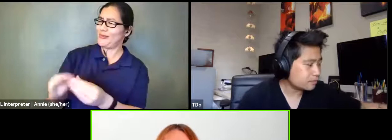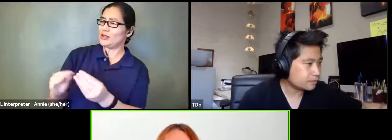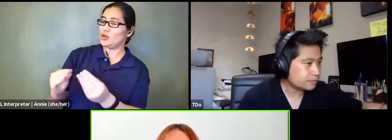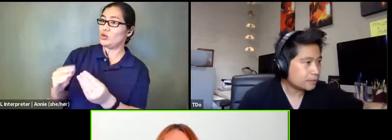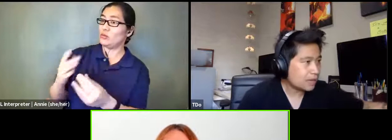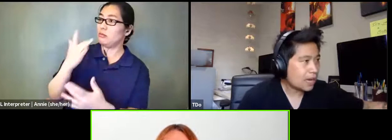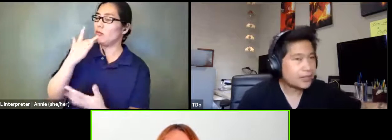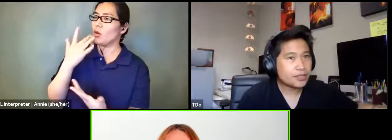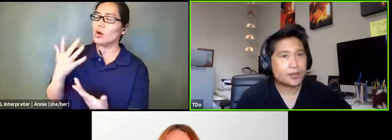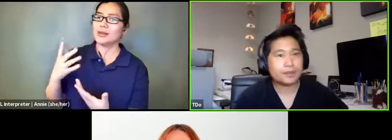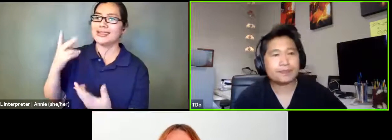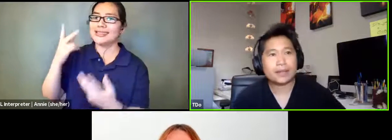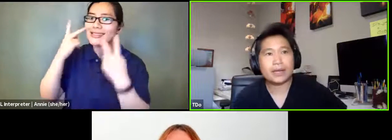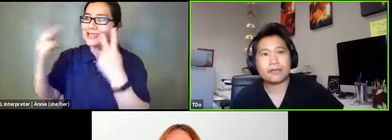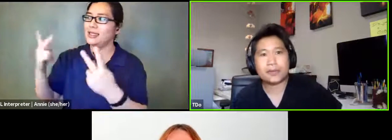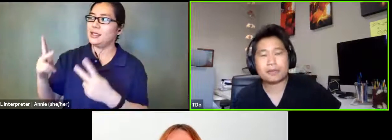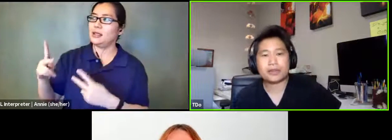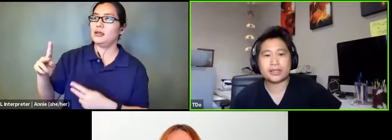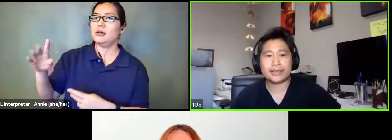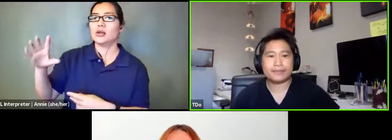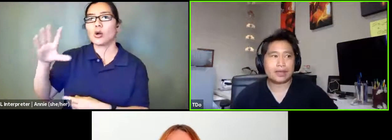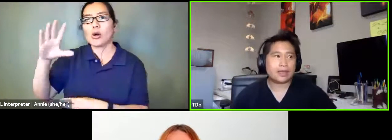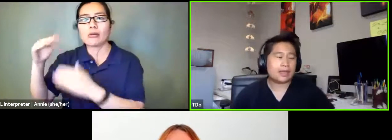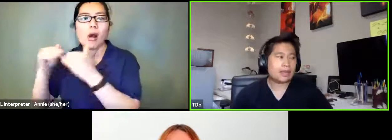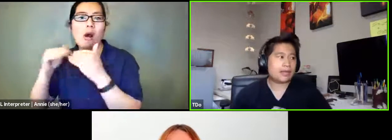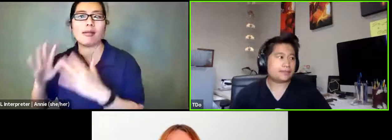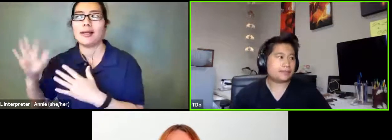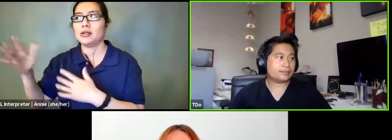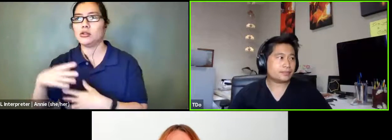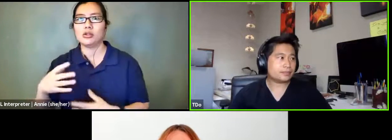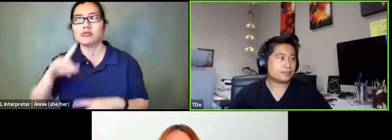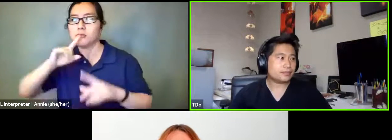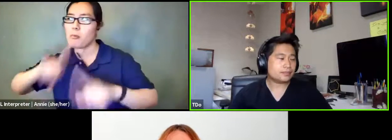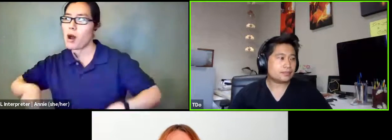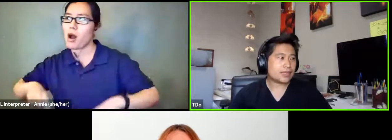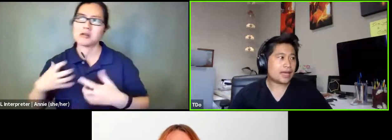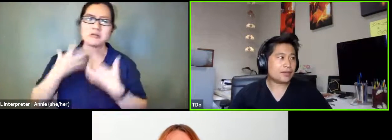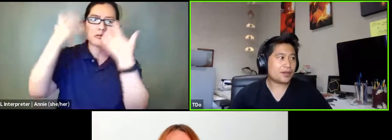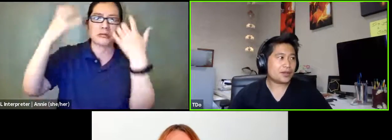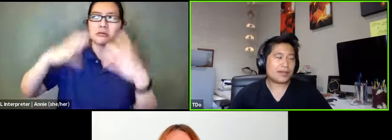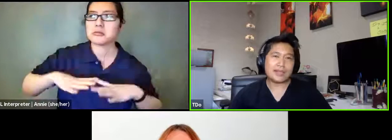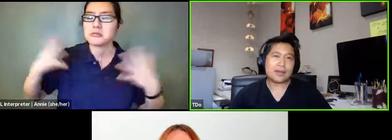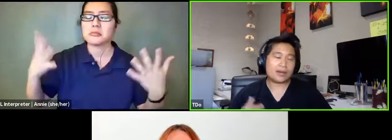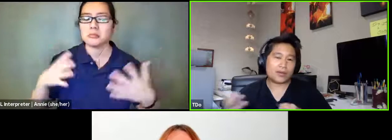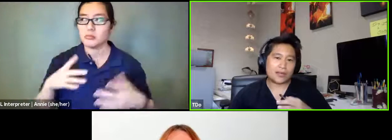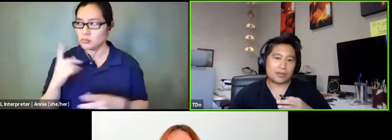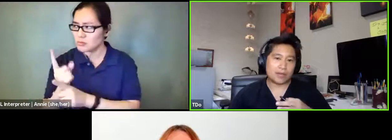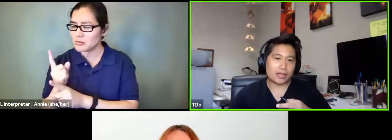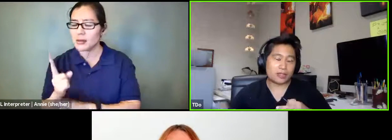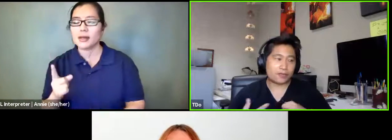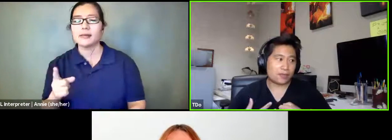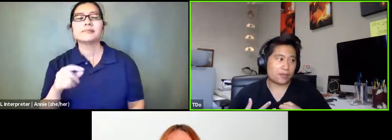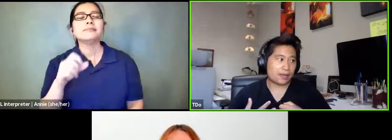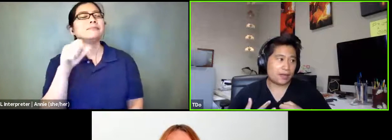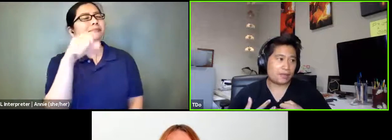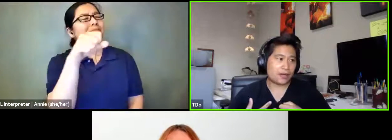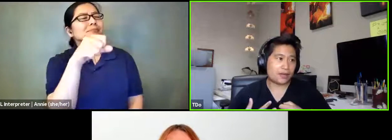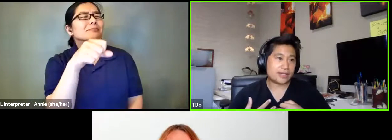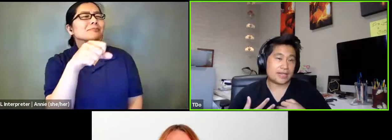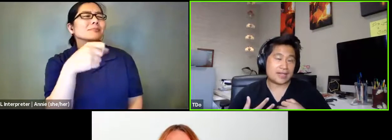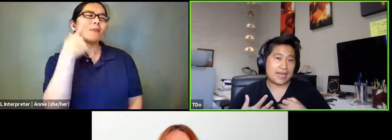TDo: I do, for me personally. This might not resonate with others but for me if there is